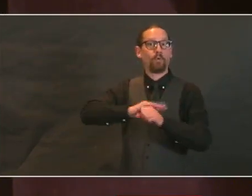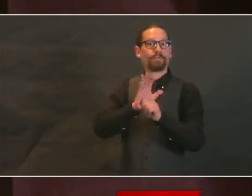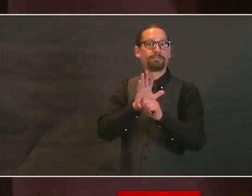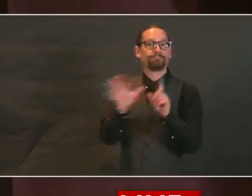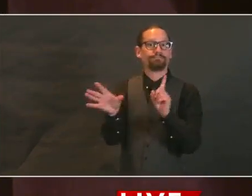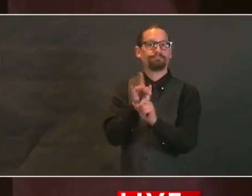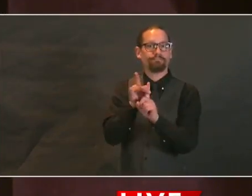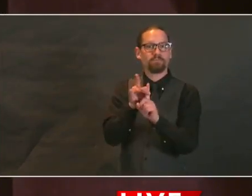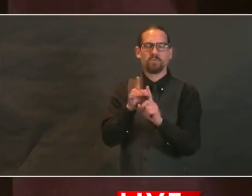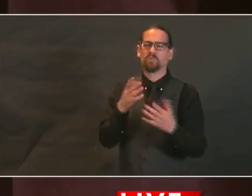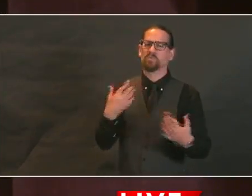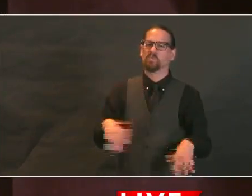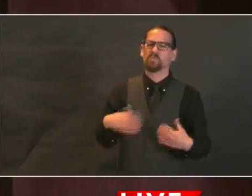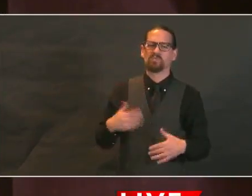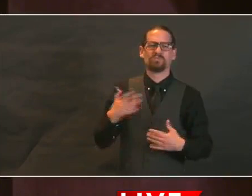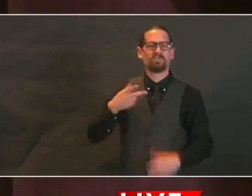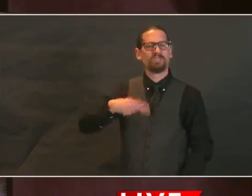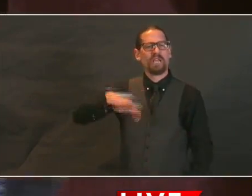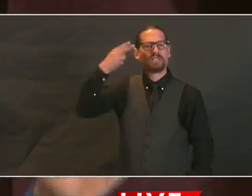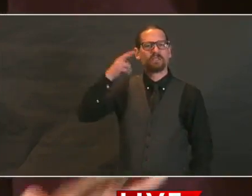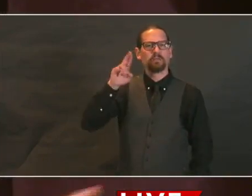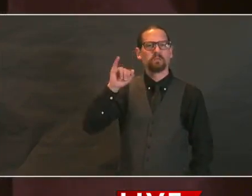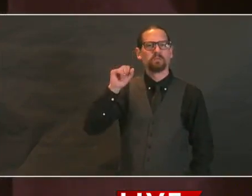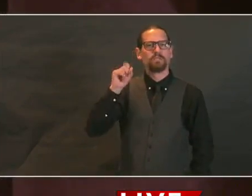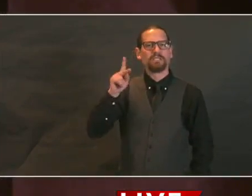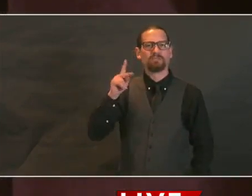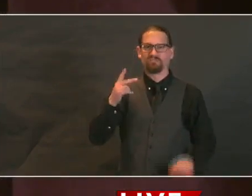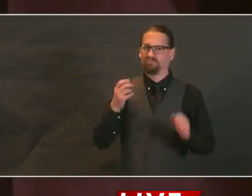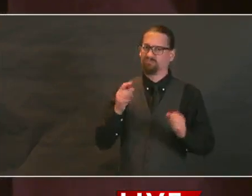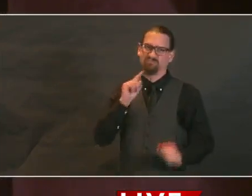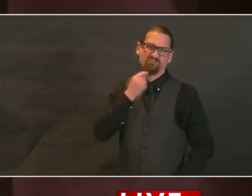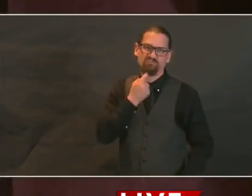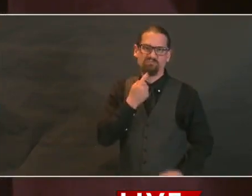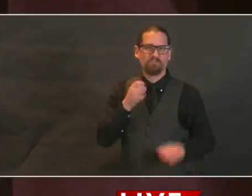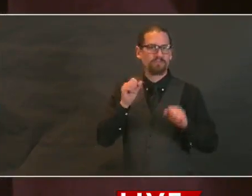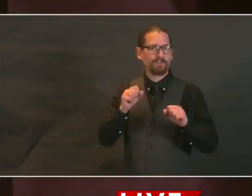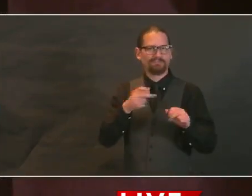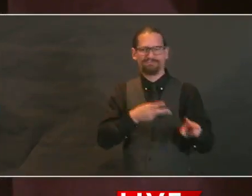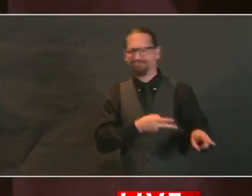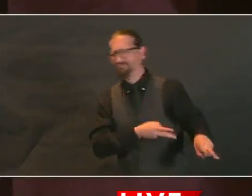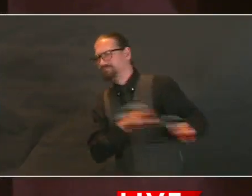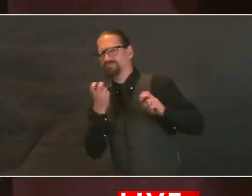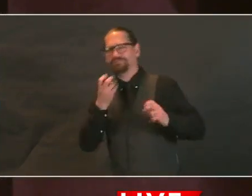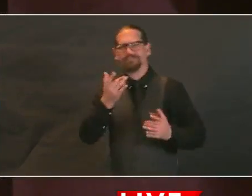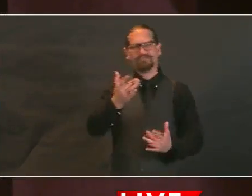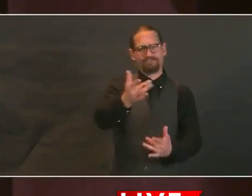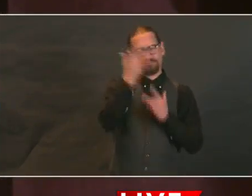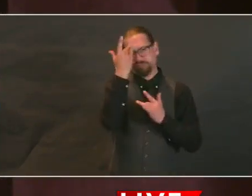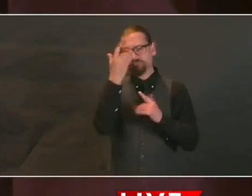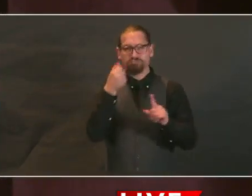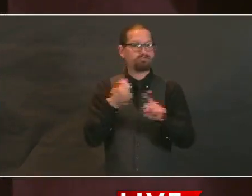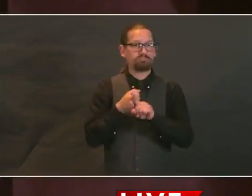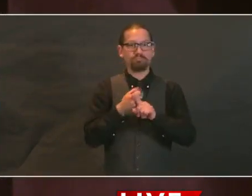CHANCES OF HAVING A NEGATIVE HEALTH OUTCOME CORONAVIRUS CAUSING COVID-19 THOSE CHANCES